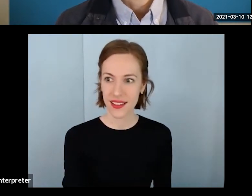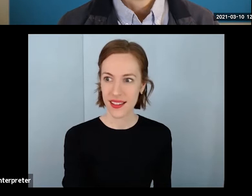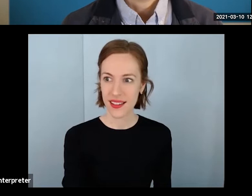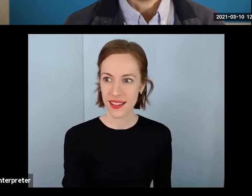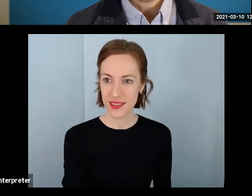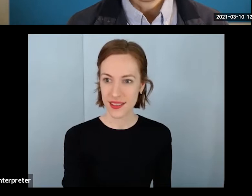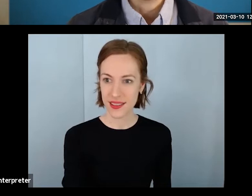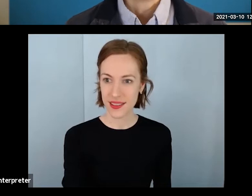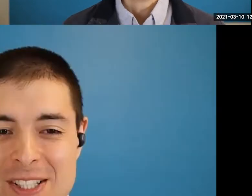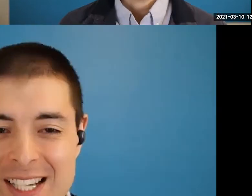Can you tell.